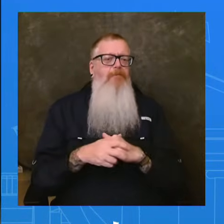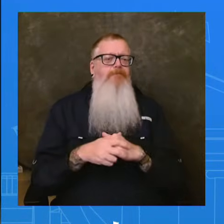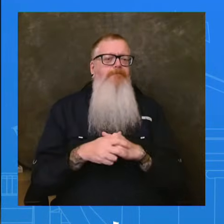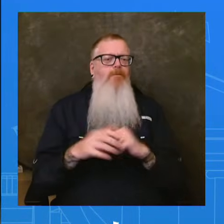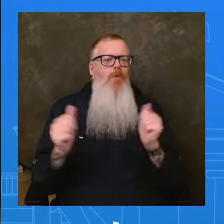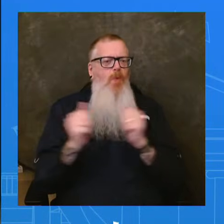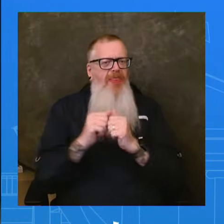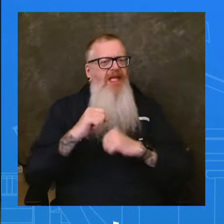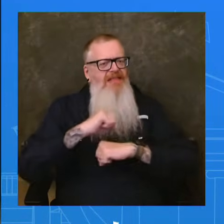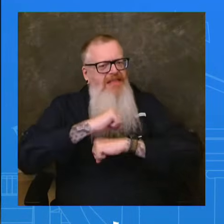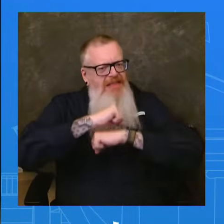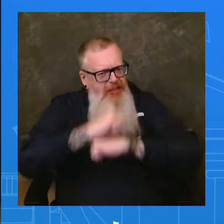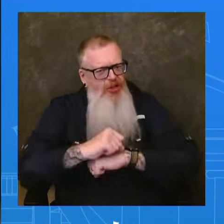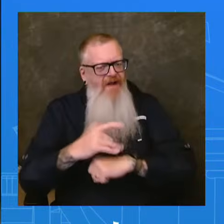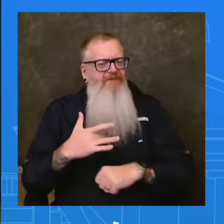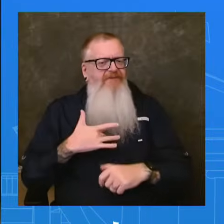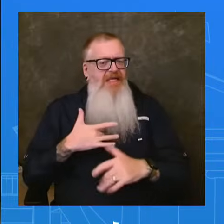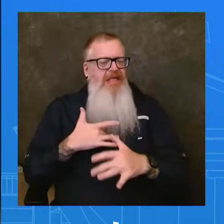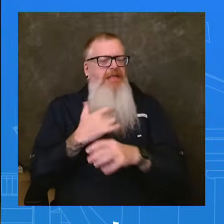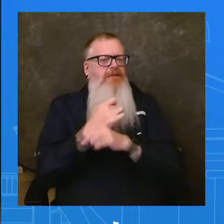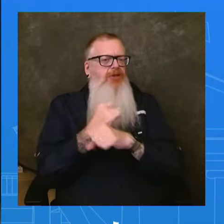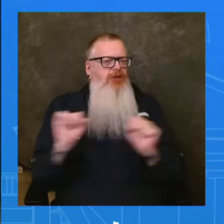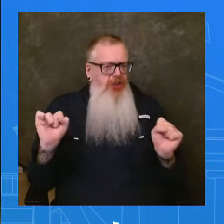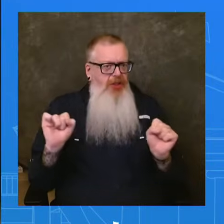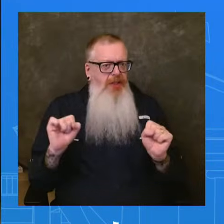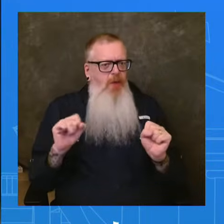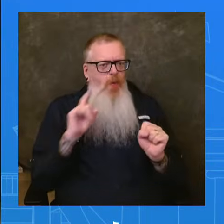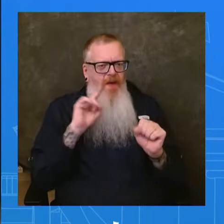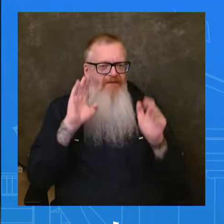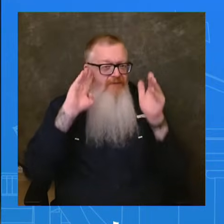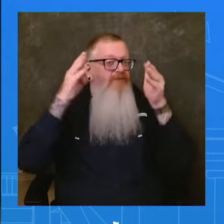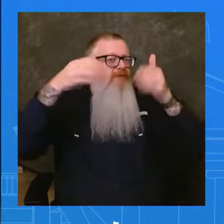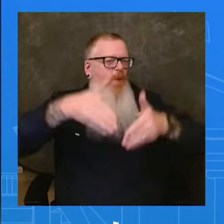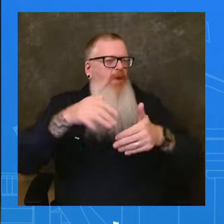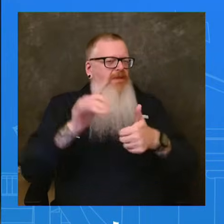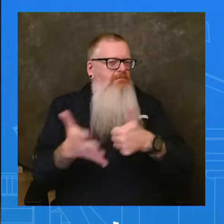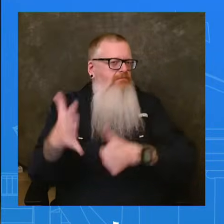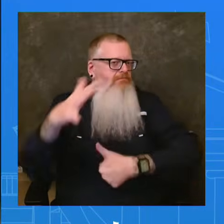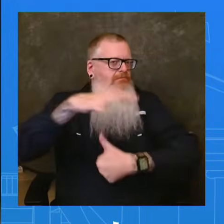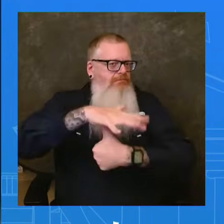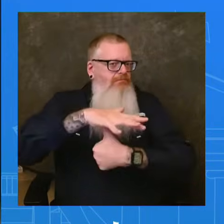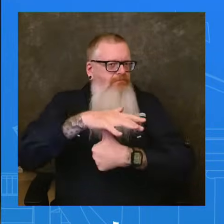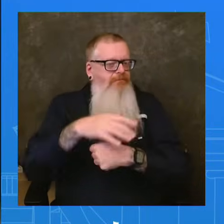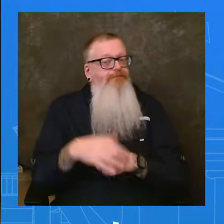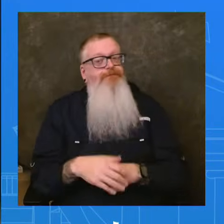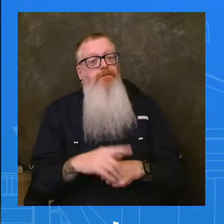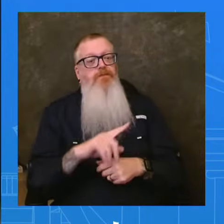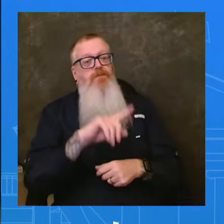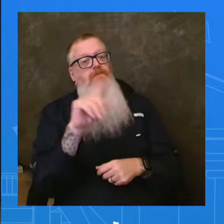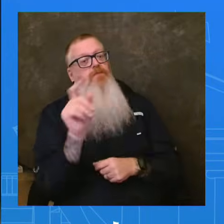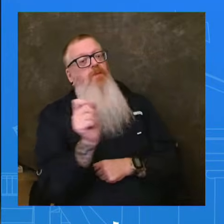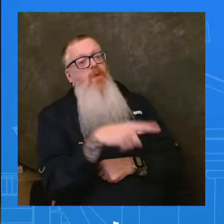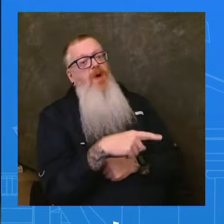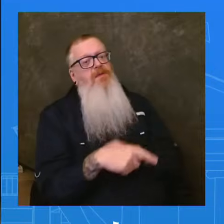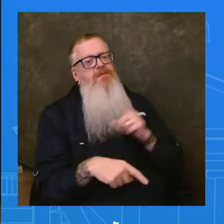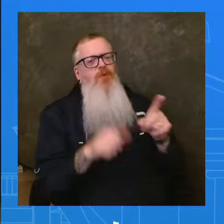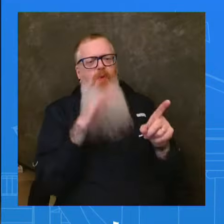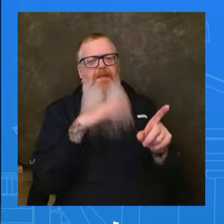Go ahead, in the middle. The Press: Wh- -- The Press: Thank you, Karine. Ms. Jean-Pierre: No, no -- The Press: I've got a -- I've got a FEMA -- Ms. Jean-Pierre: I keep trying to call her, and it's a -- let me let her go. Go ahead. Go ahead. The Press: Thank you.